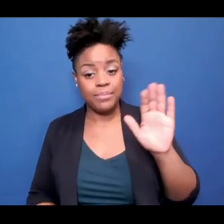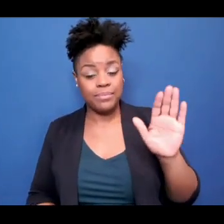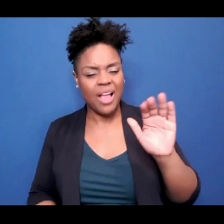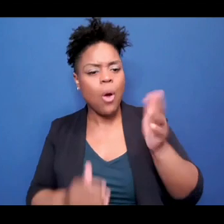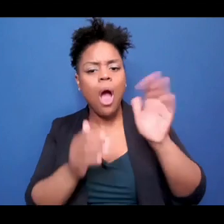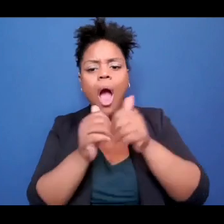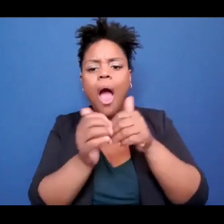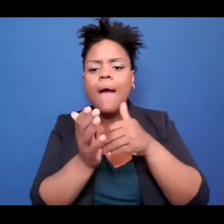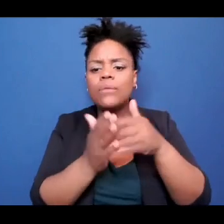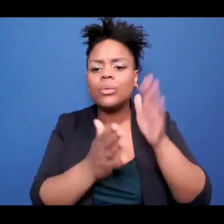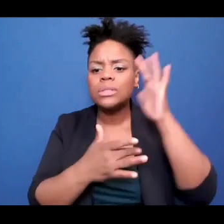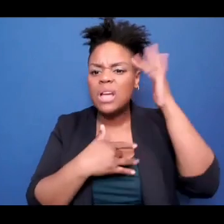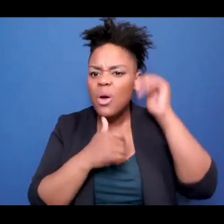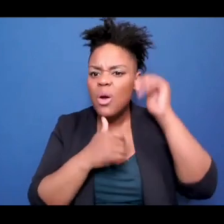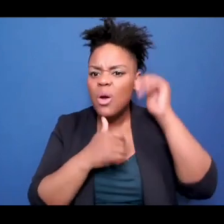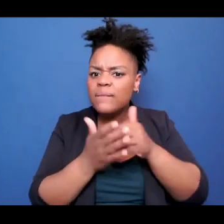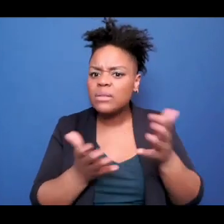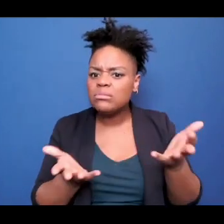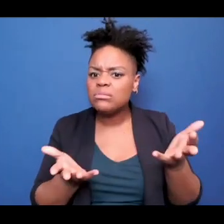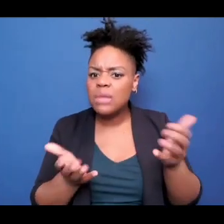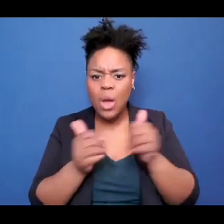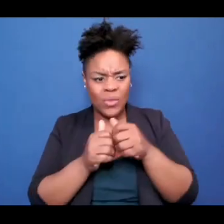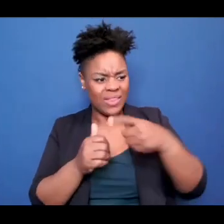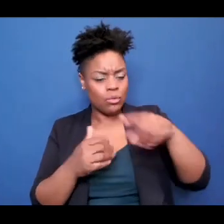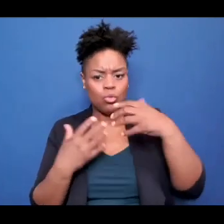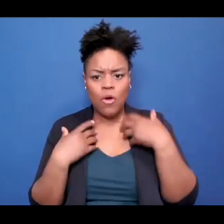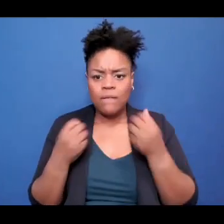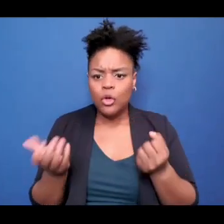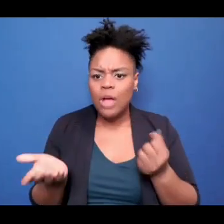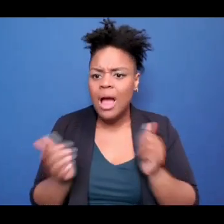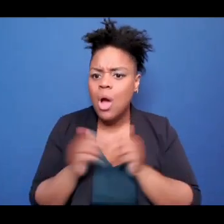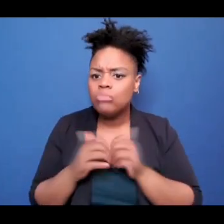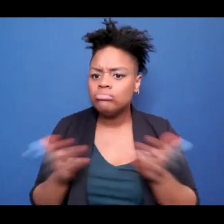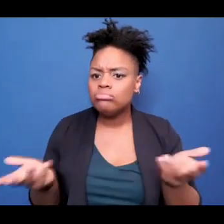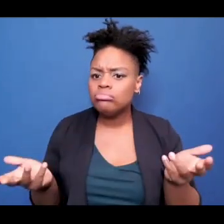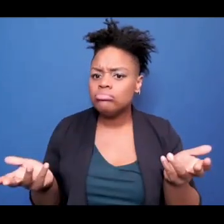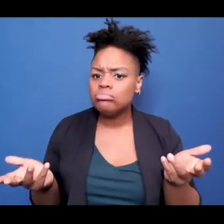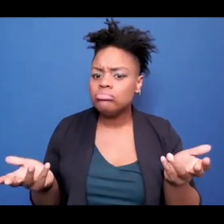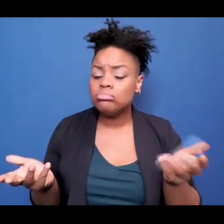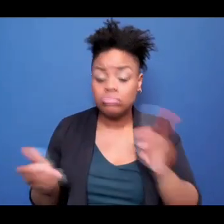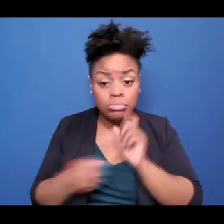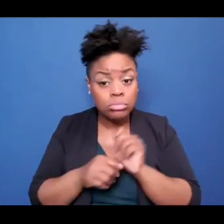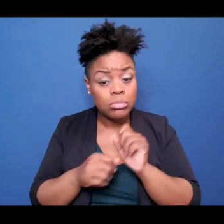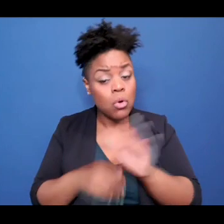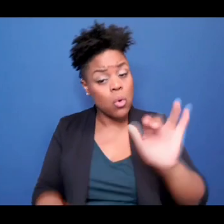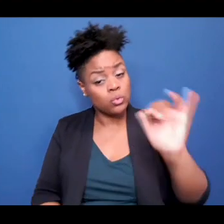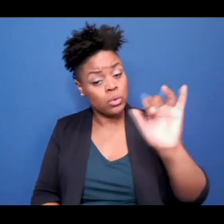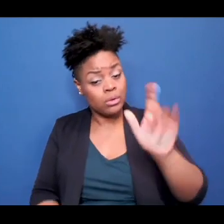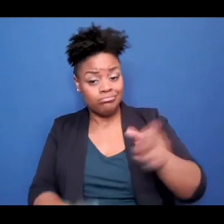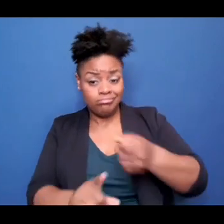THEY DETERMINE THE LIKELIHOOD OF BEING ILL AND HOW WELL PEOPLE CAN RECOVER FROM ANY ILLNESS THAT THEY DO DEVELOP AND MAY